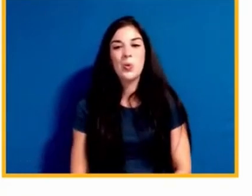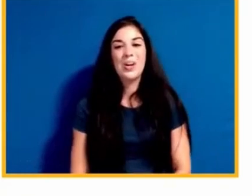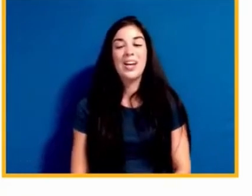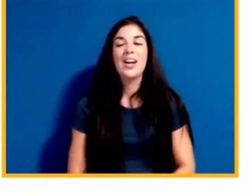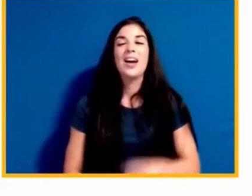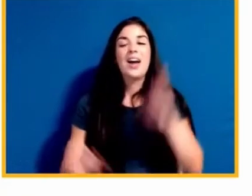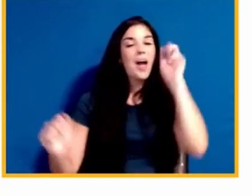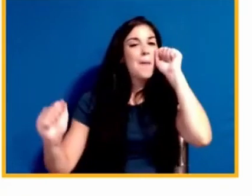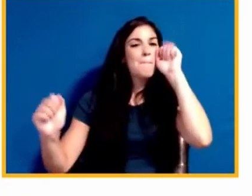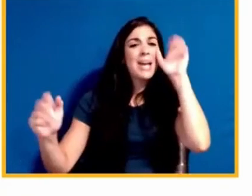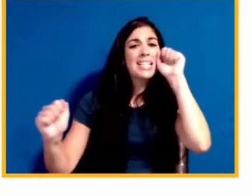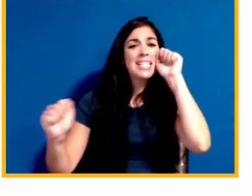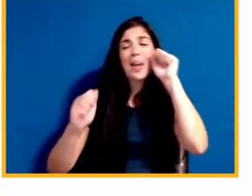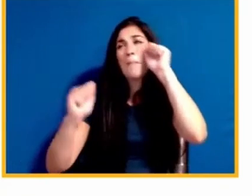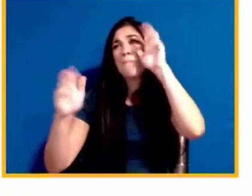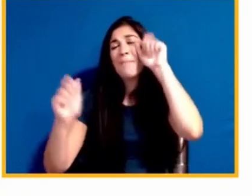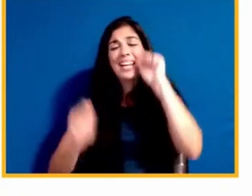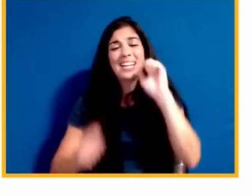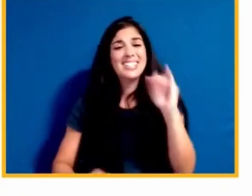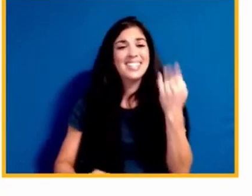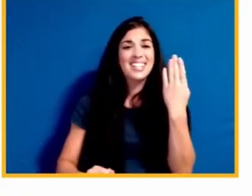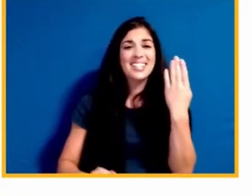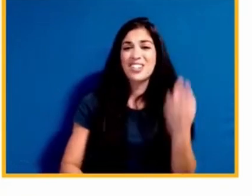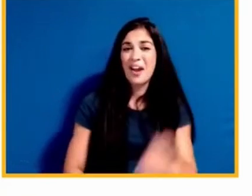Amazing, amazing job to Vixie as well,